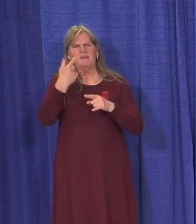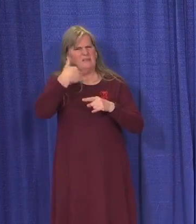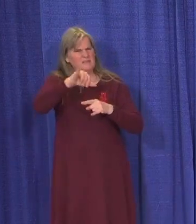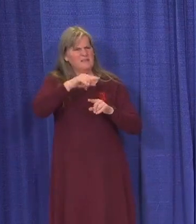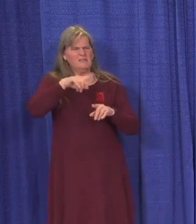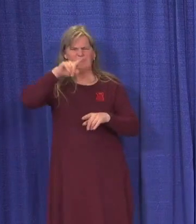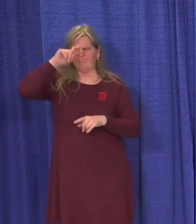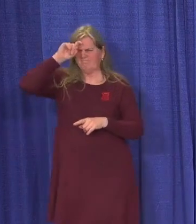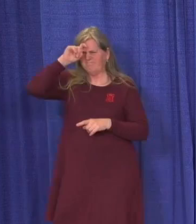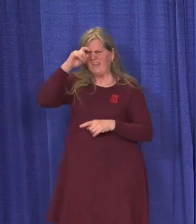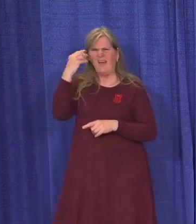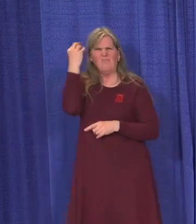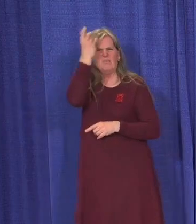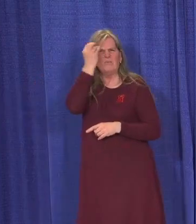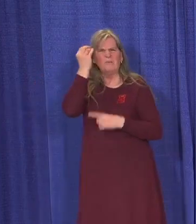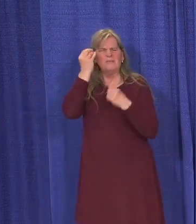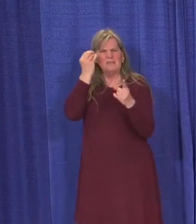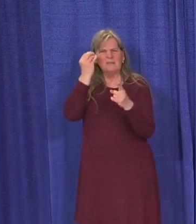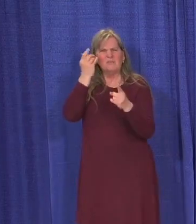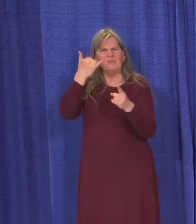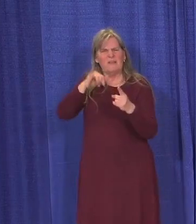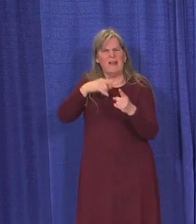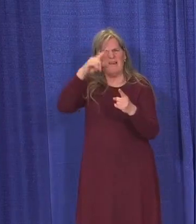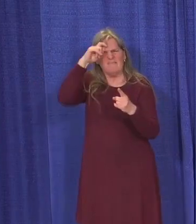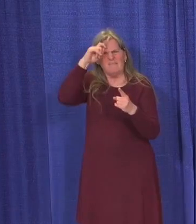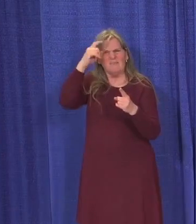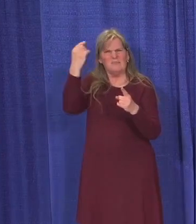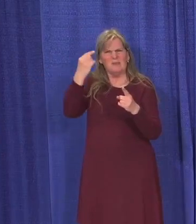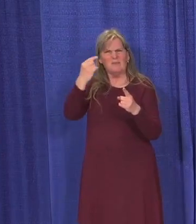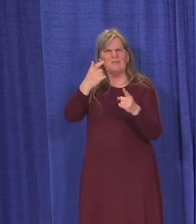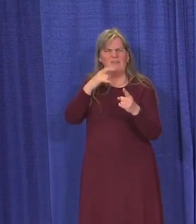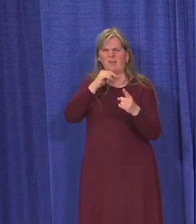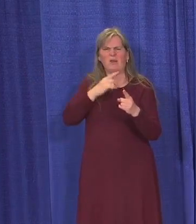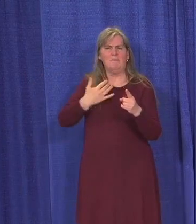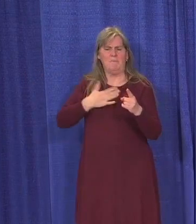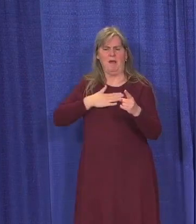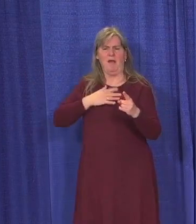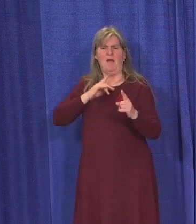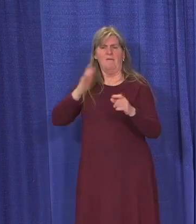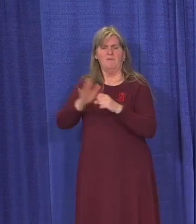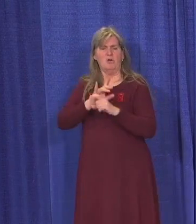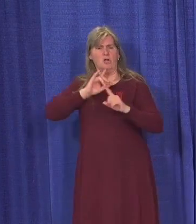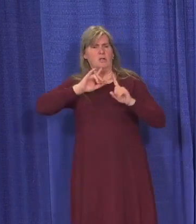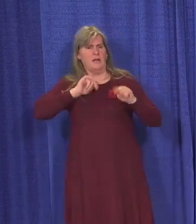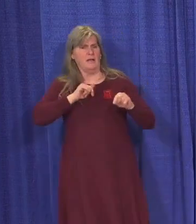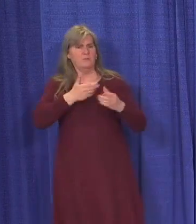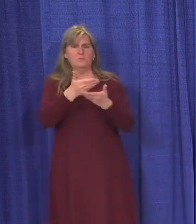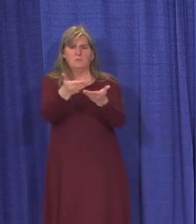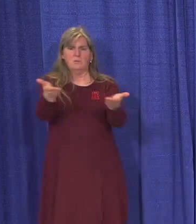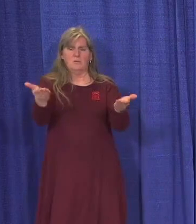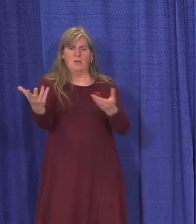forward and are seeing COVID-19 fade in to the background.